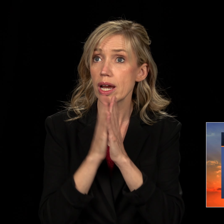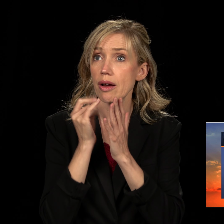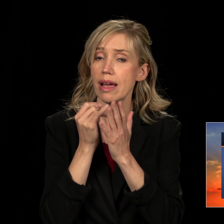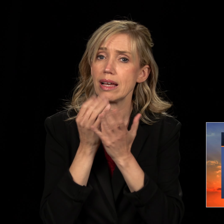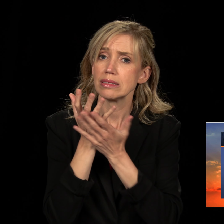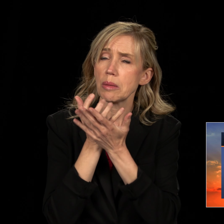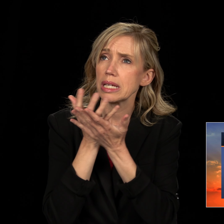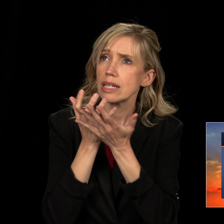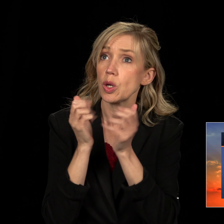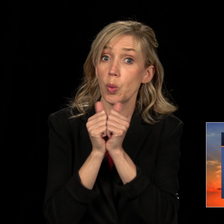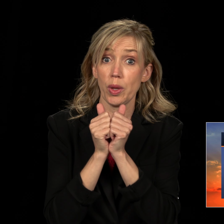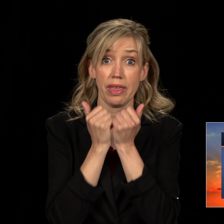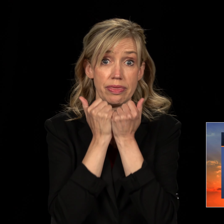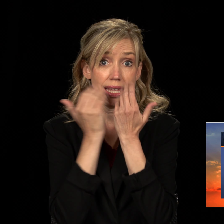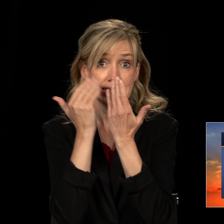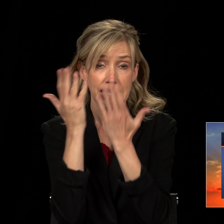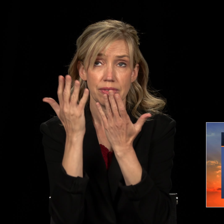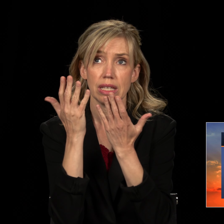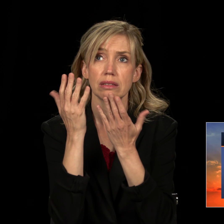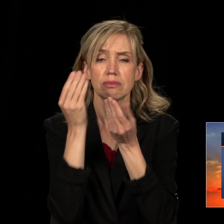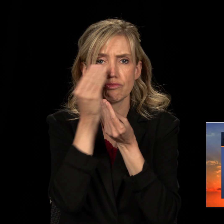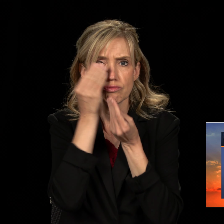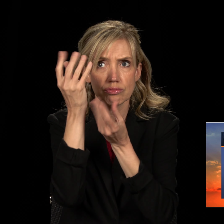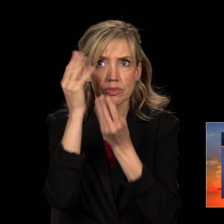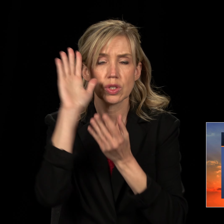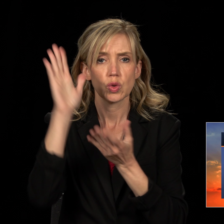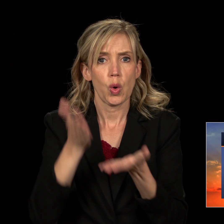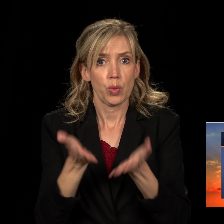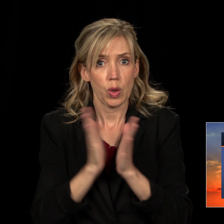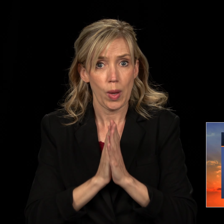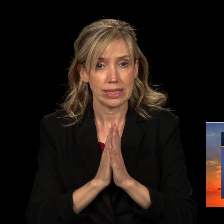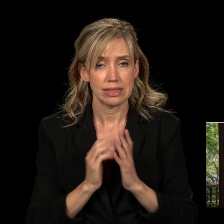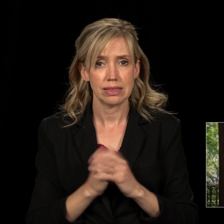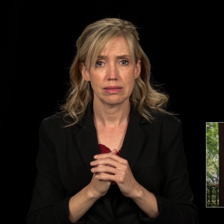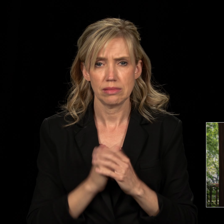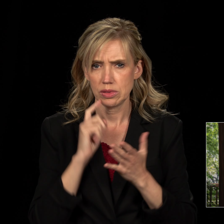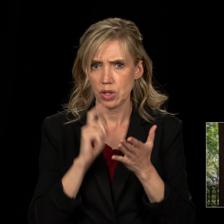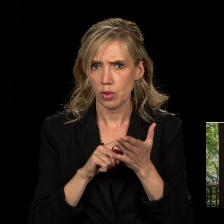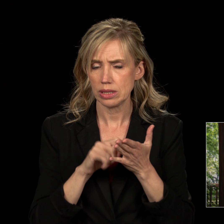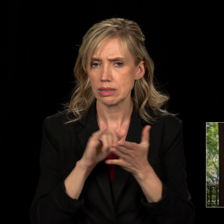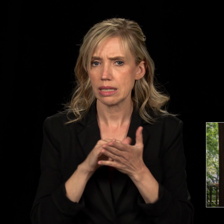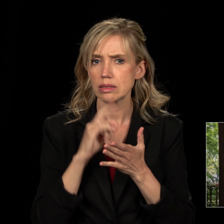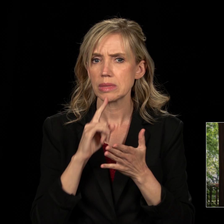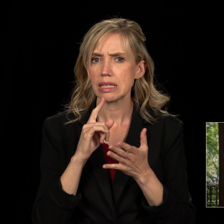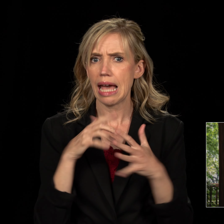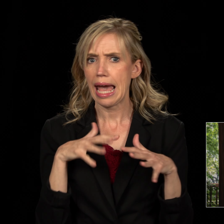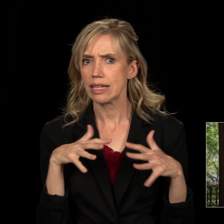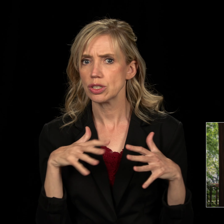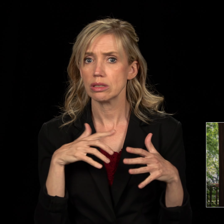with thanksgiving, let your requests be made known to God." I hope you notice that: be anxious for or